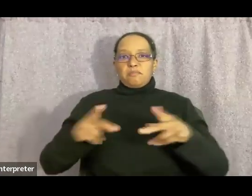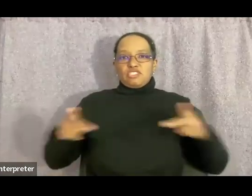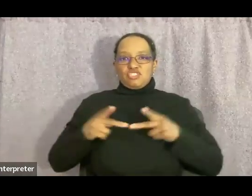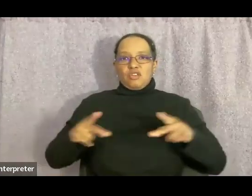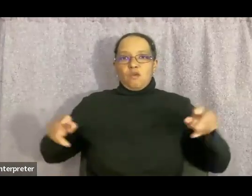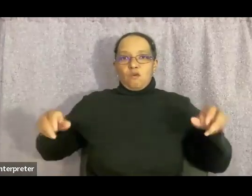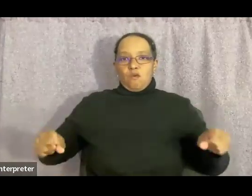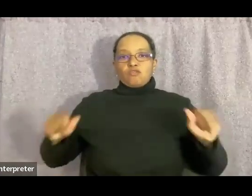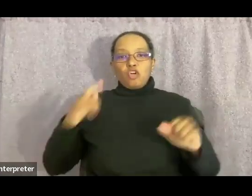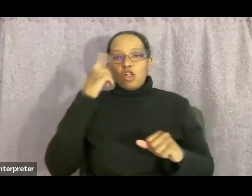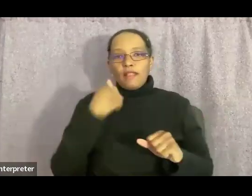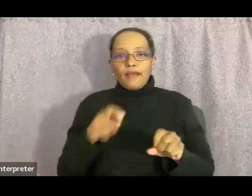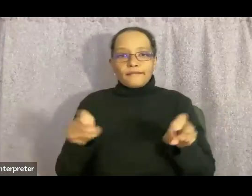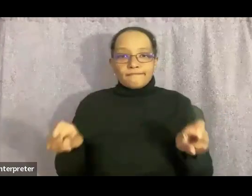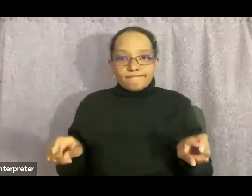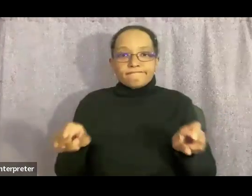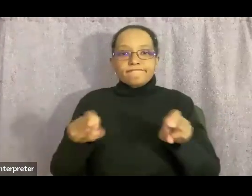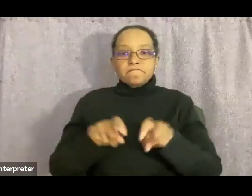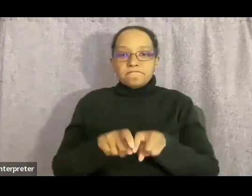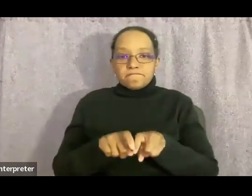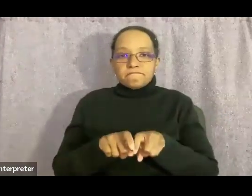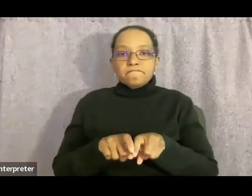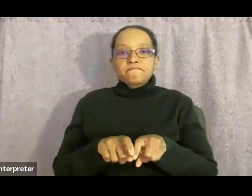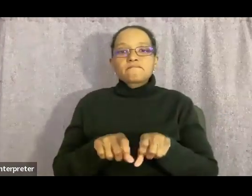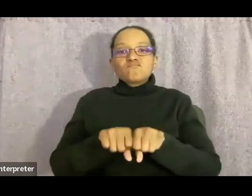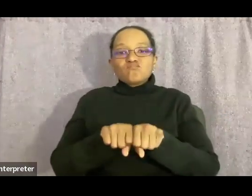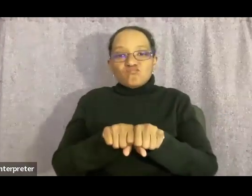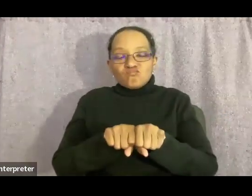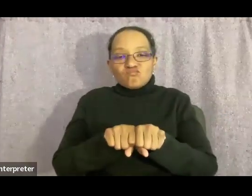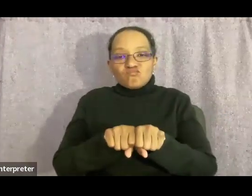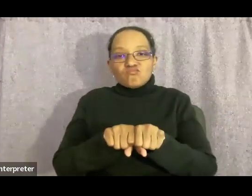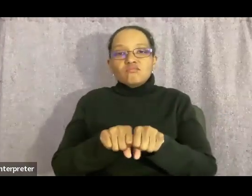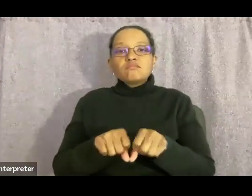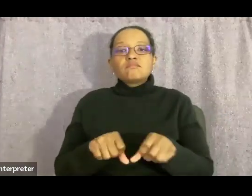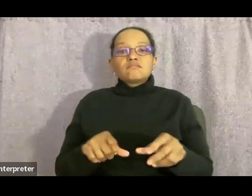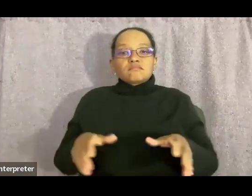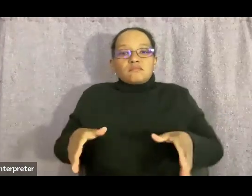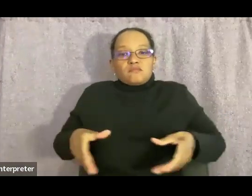That could look like legs together, knees squeezing together, thighs squeezing together,